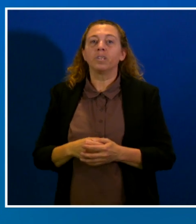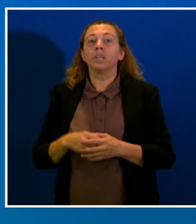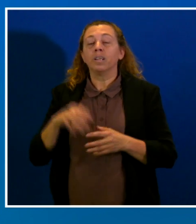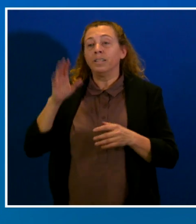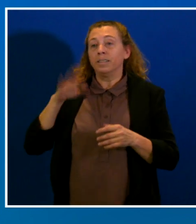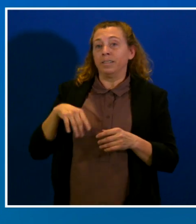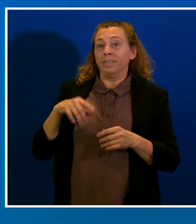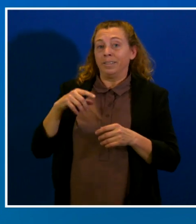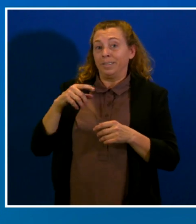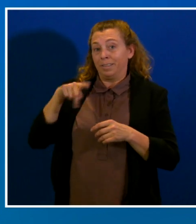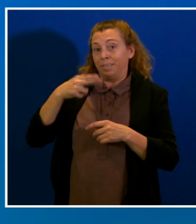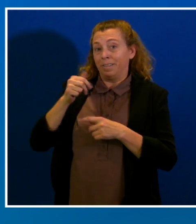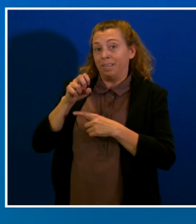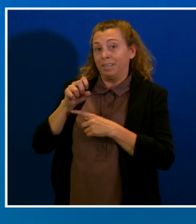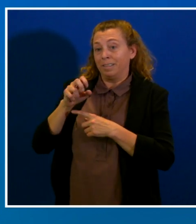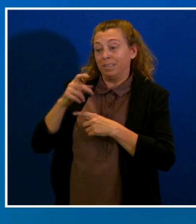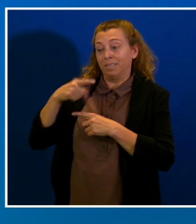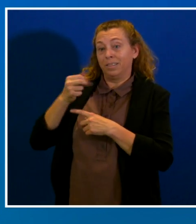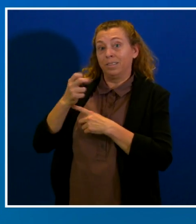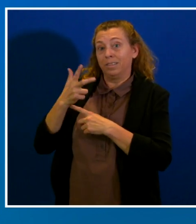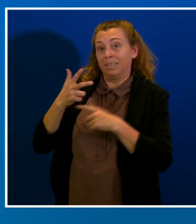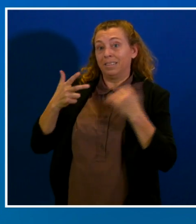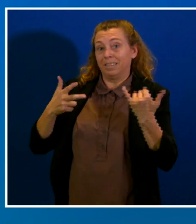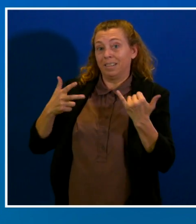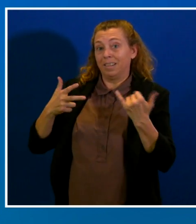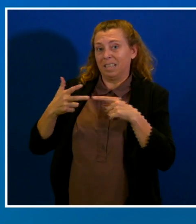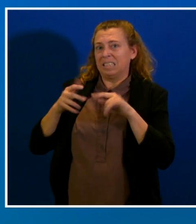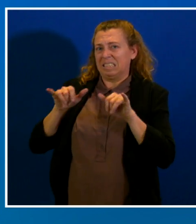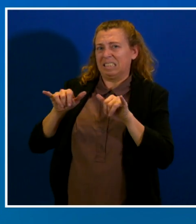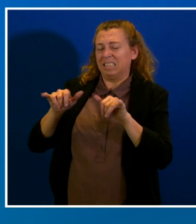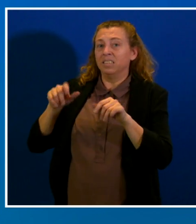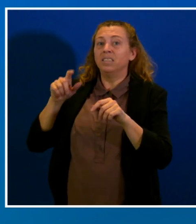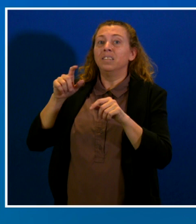A rate of fewer than 200 cases per hundred thousand people over